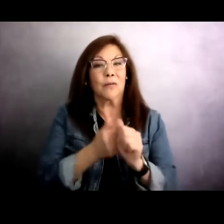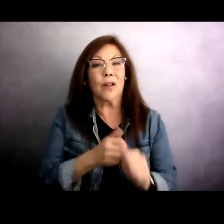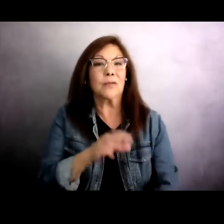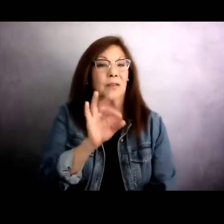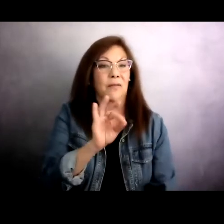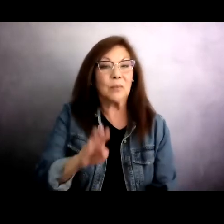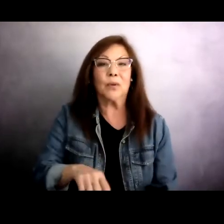be posted.